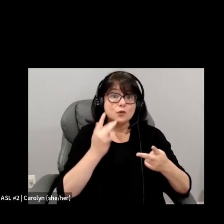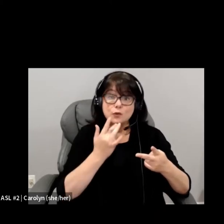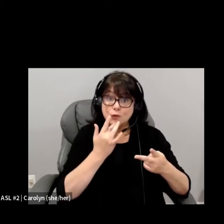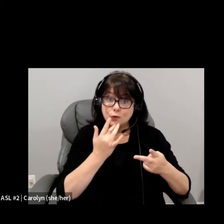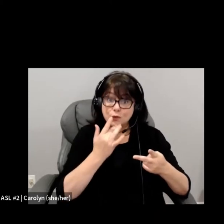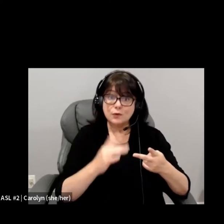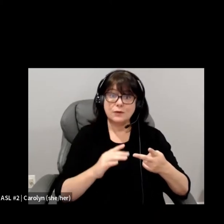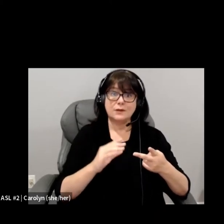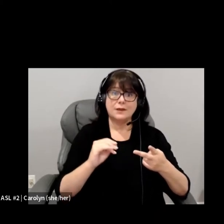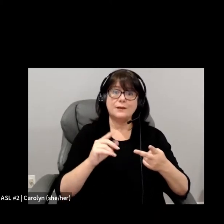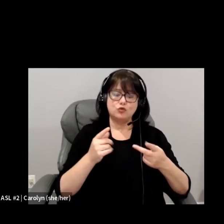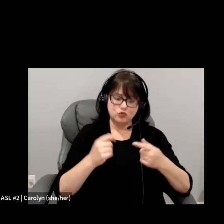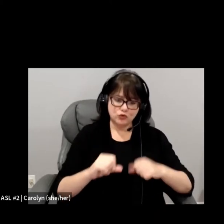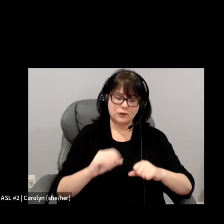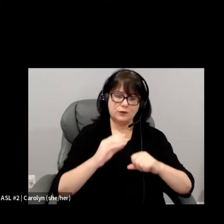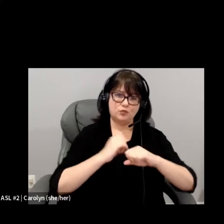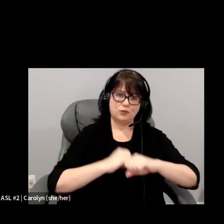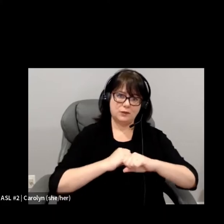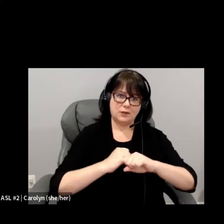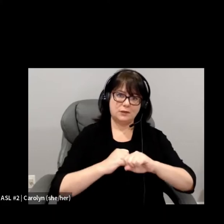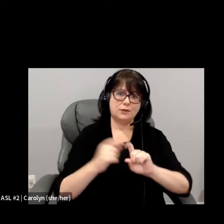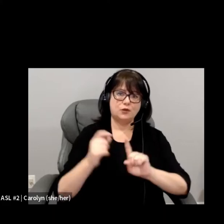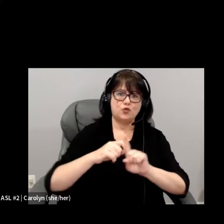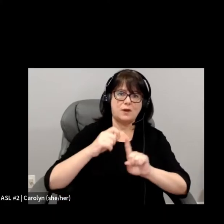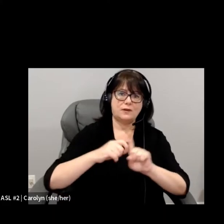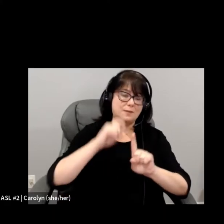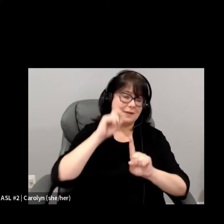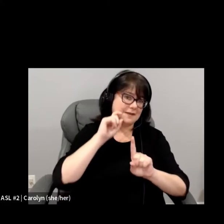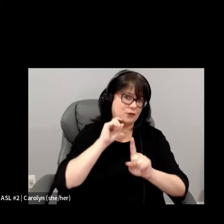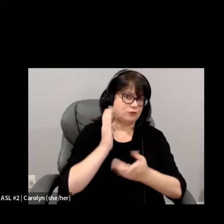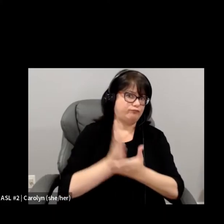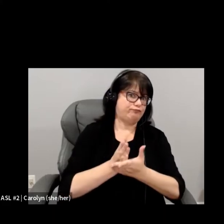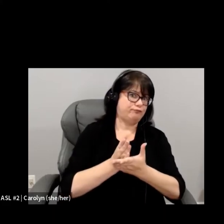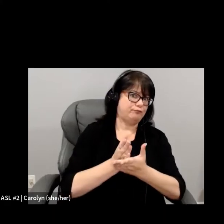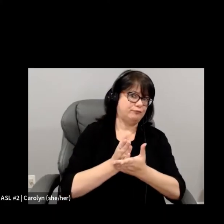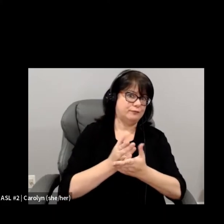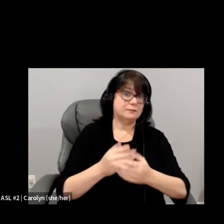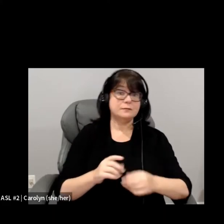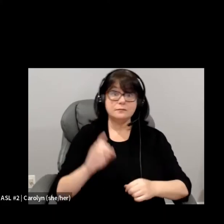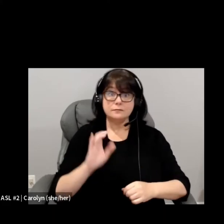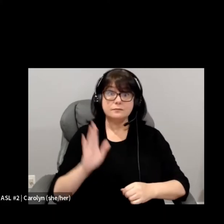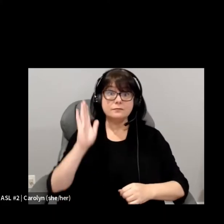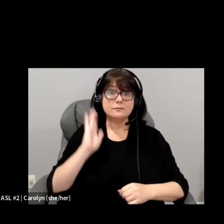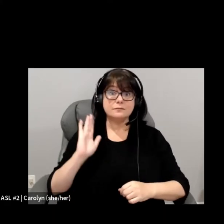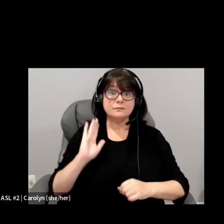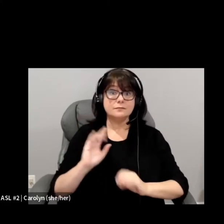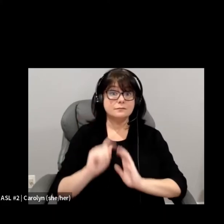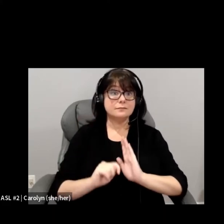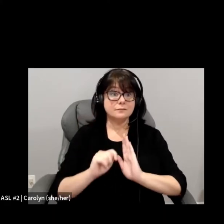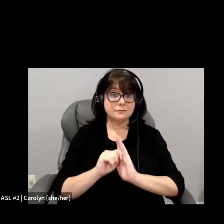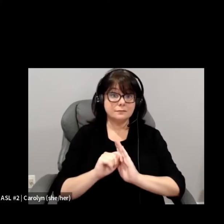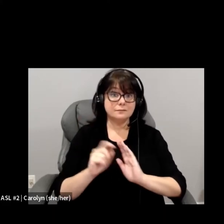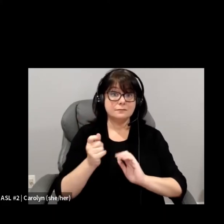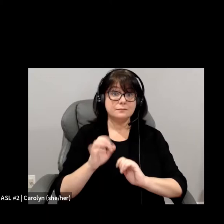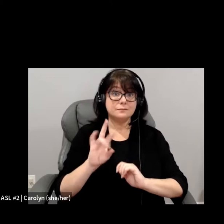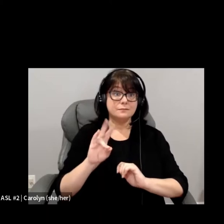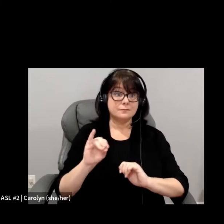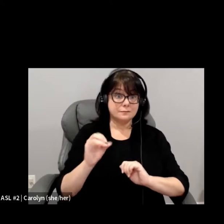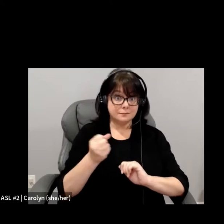GIVEN THE ERA AND POLITICAL LEANINGS OF THE TIMES, SOME POLITICIANS REJECTED THE INCLUSION